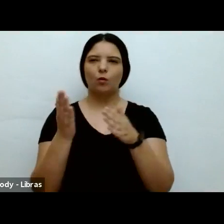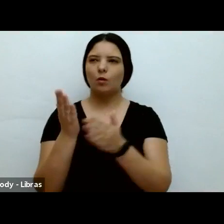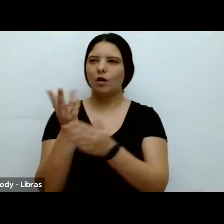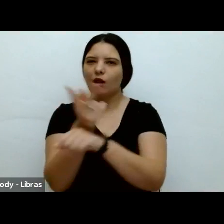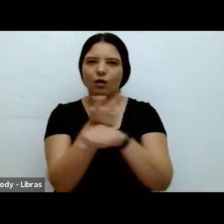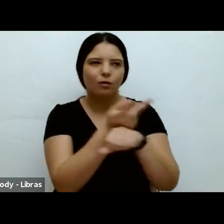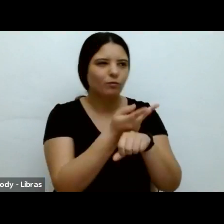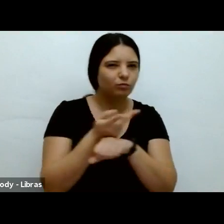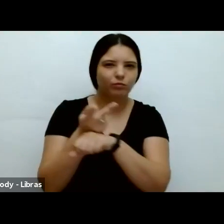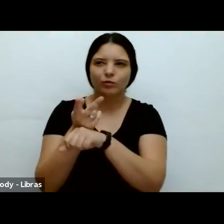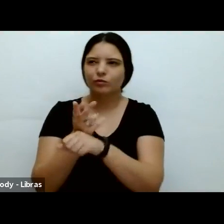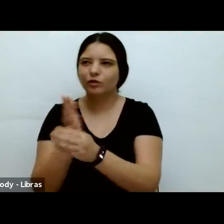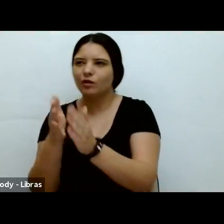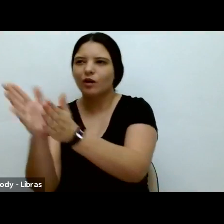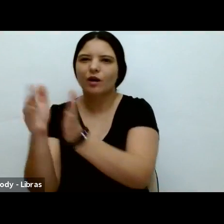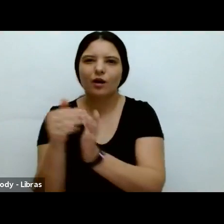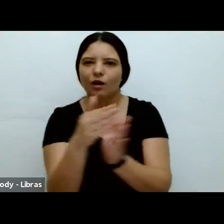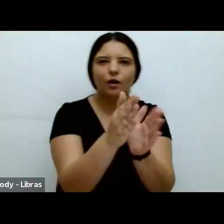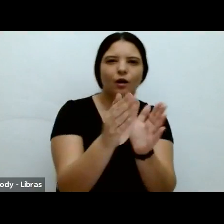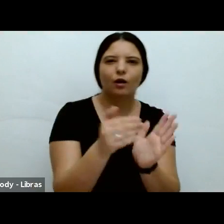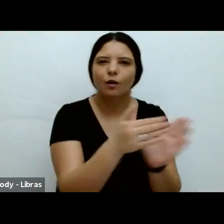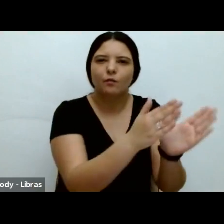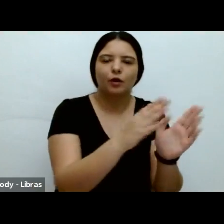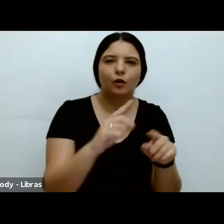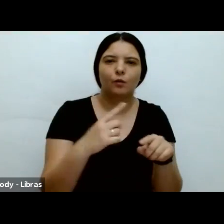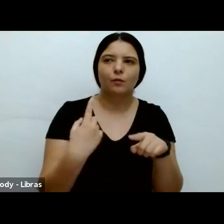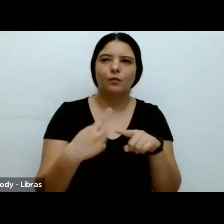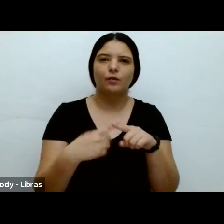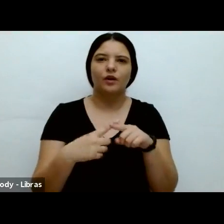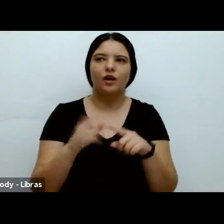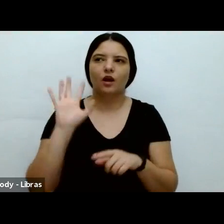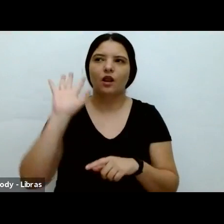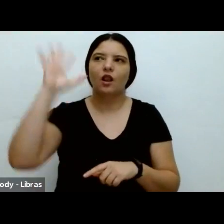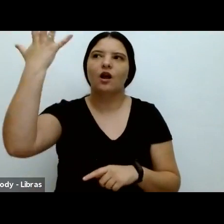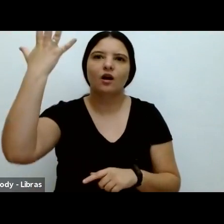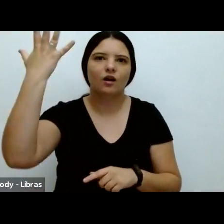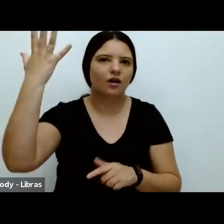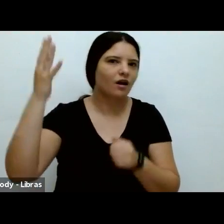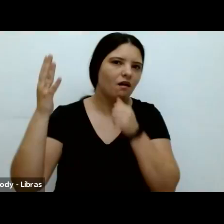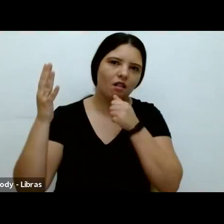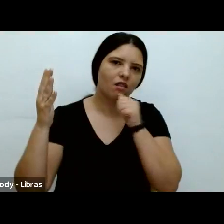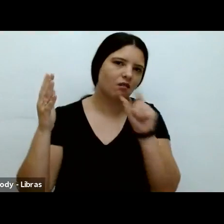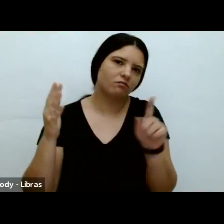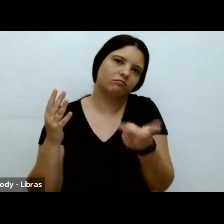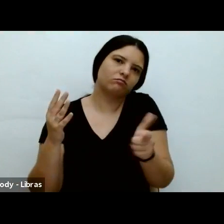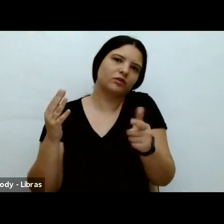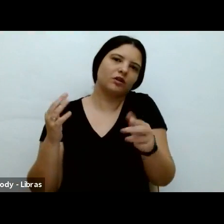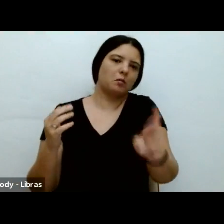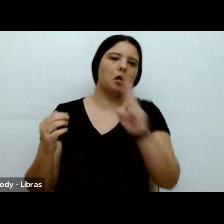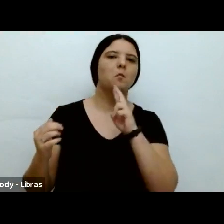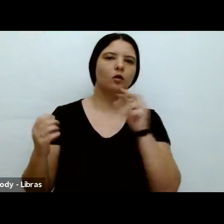What car artifact What car artifact, or. object would. would